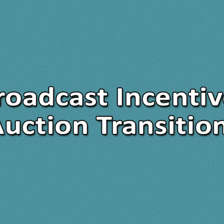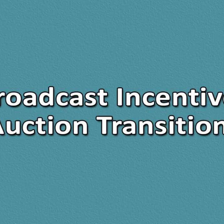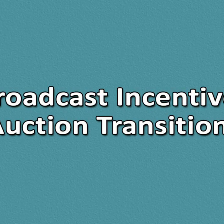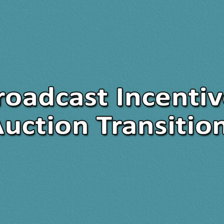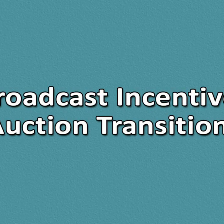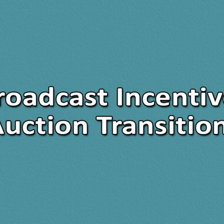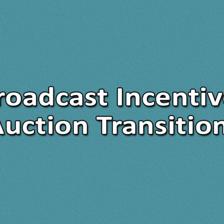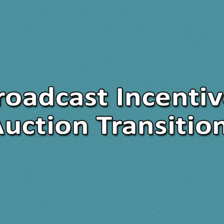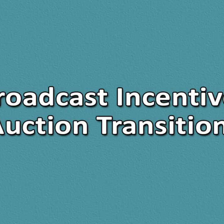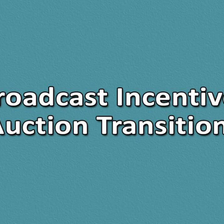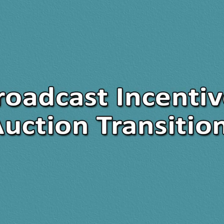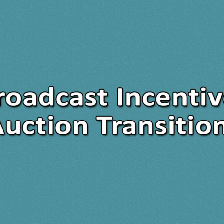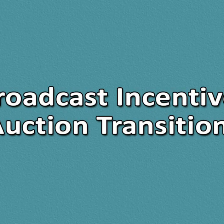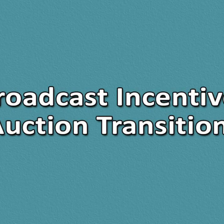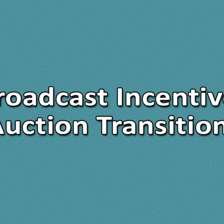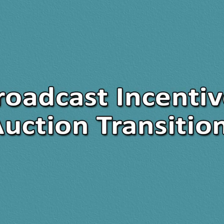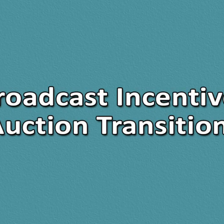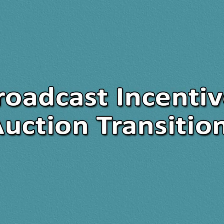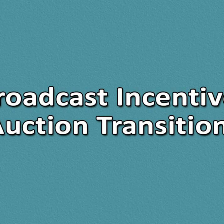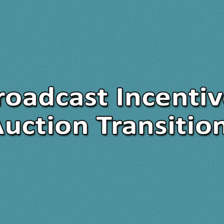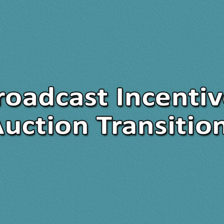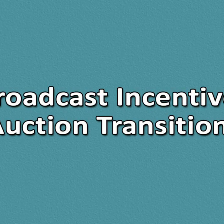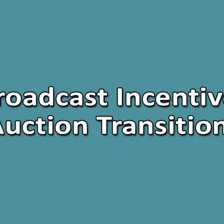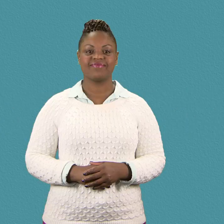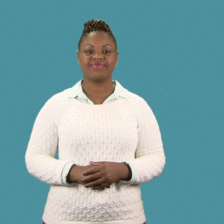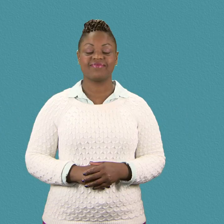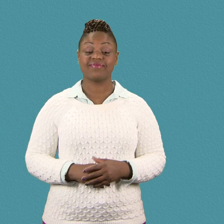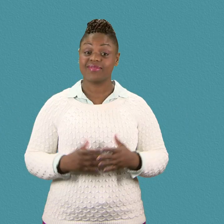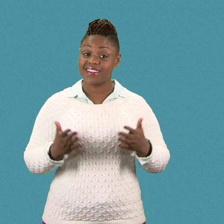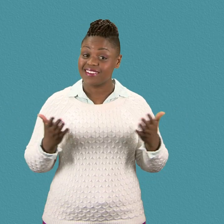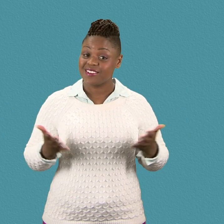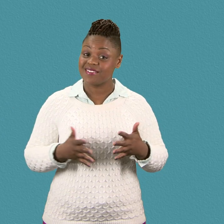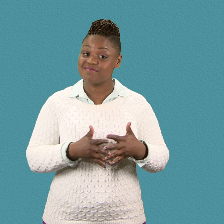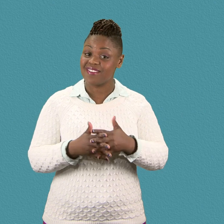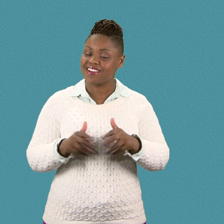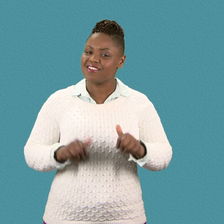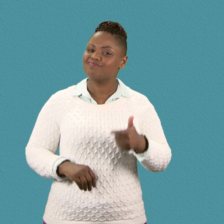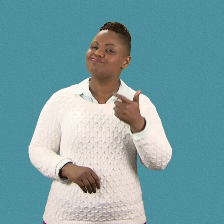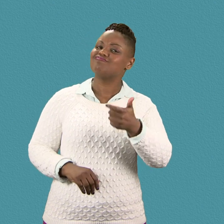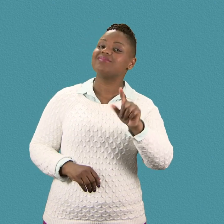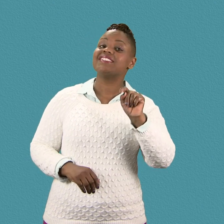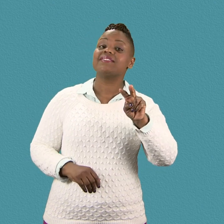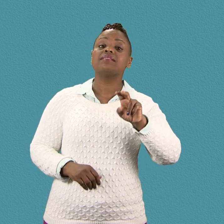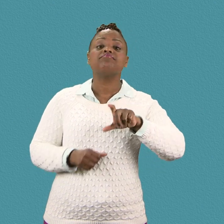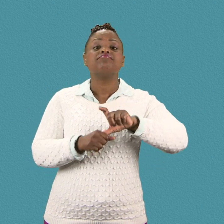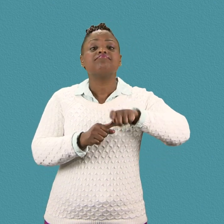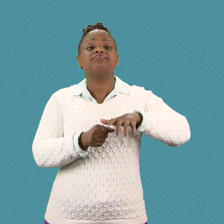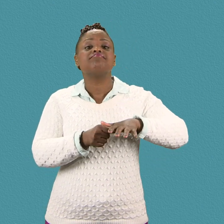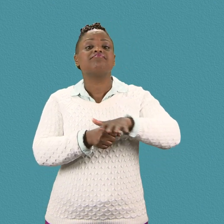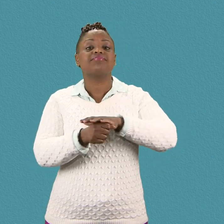Broadcast Incentive Auction Transition Americans get access to local television stations